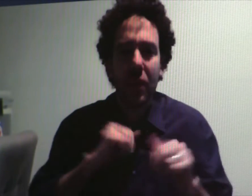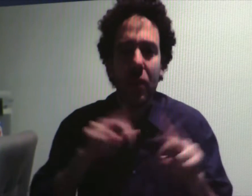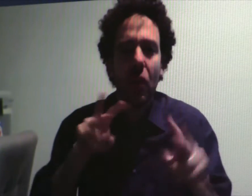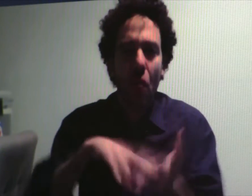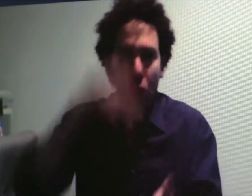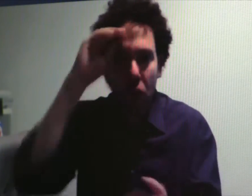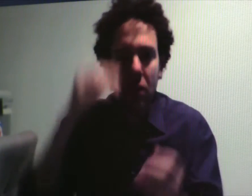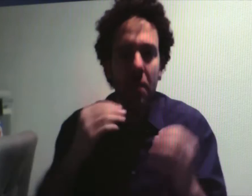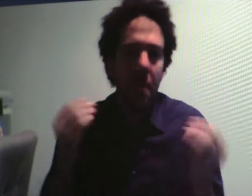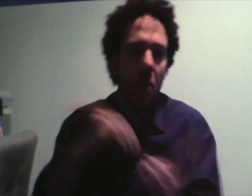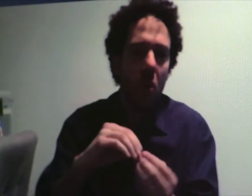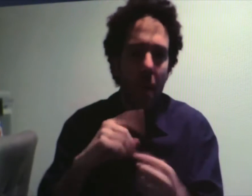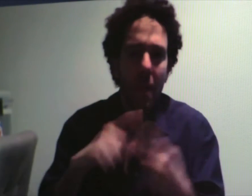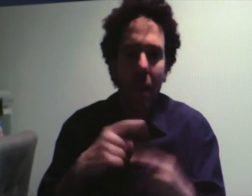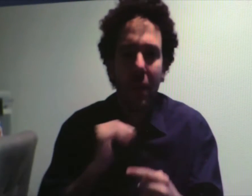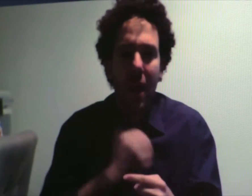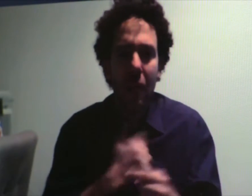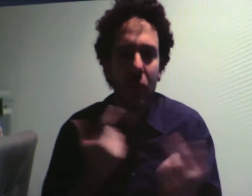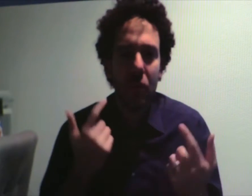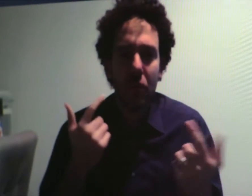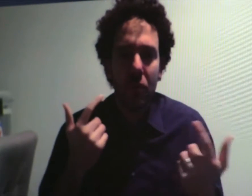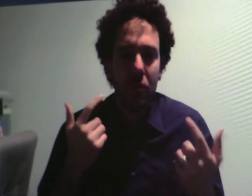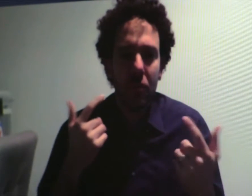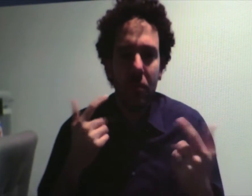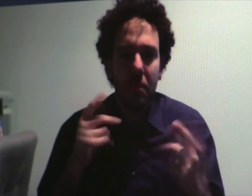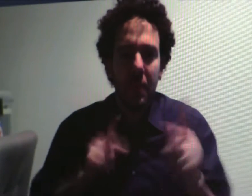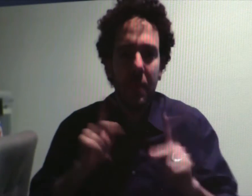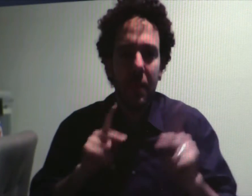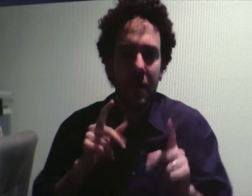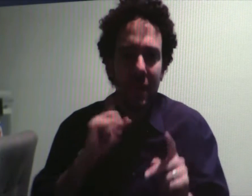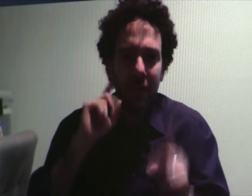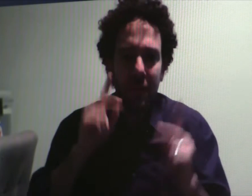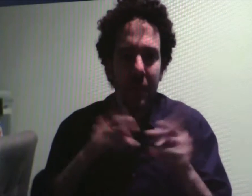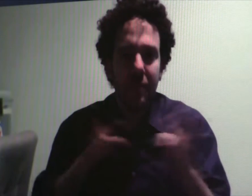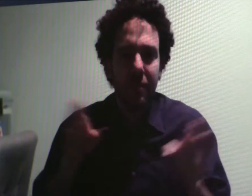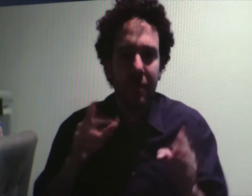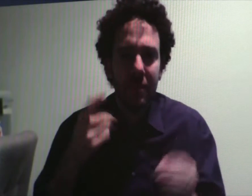They learn so much about our people. Deaf people in general.